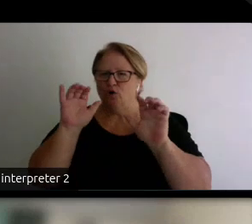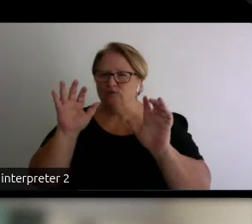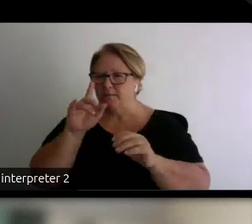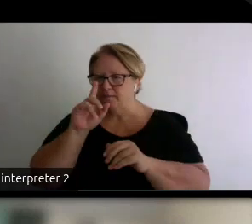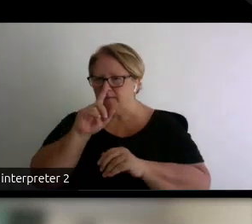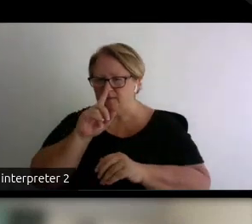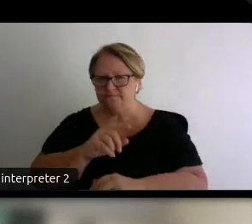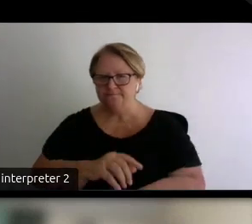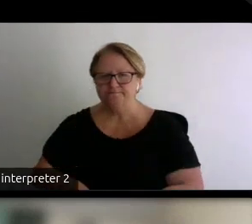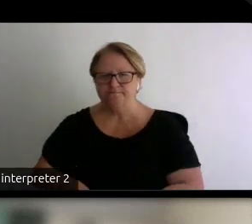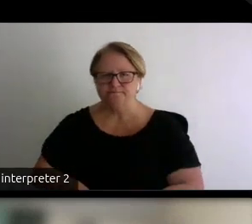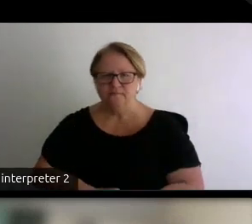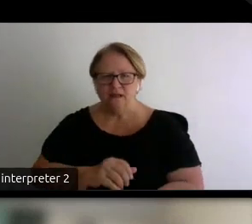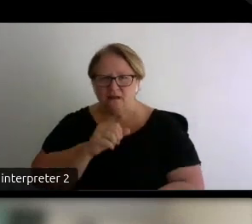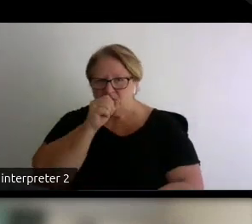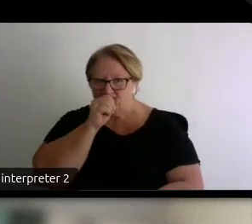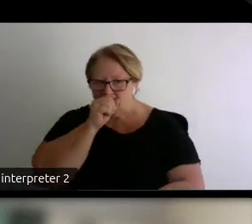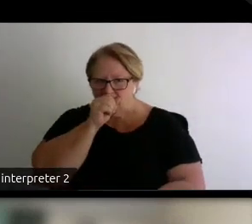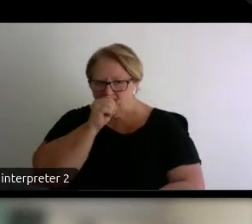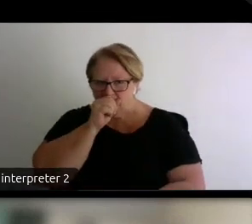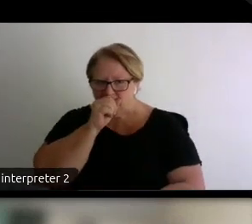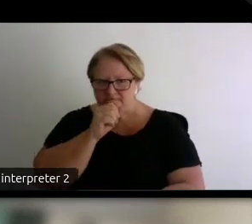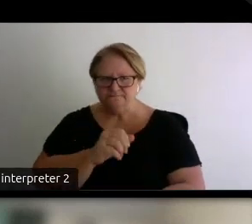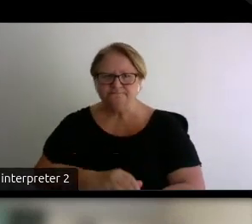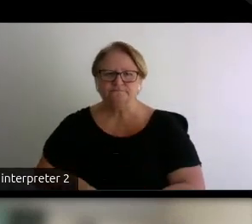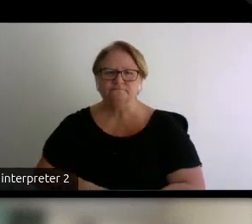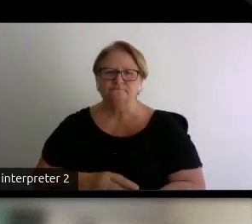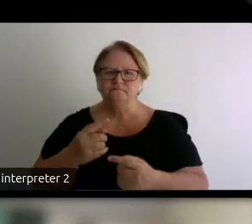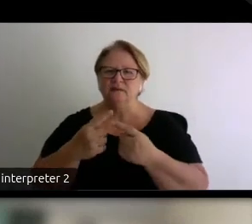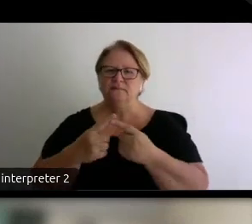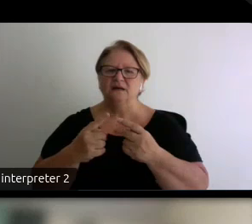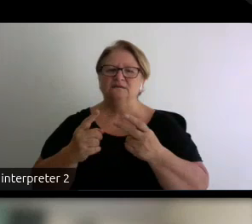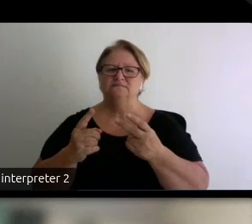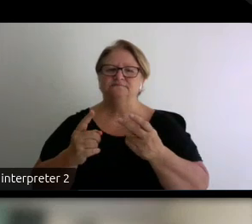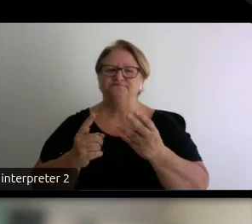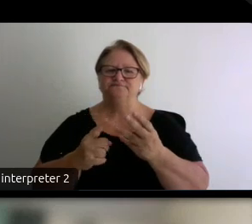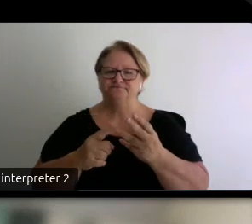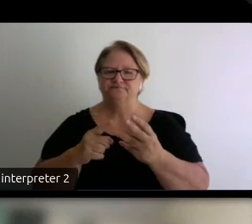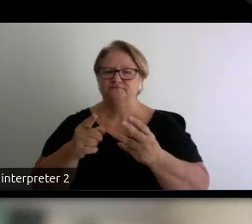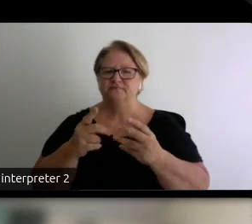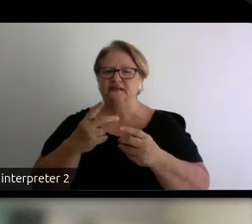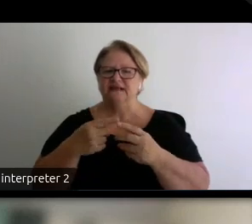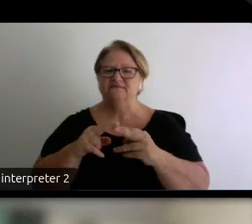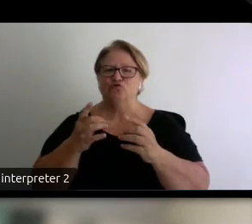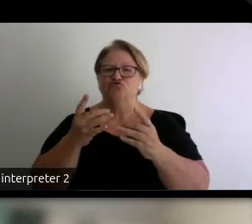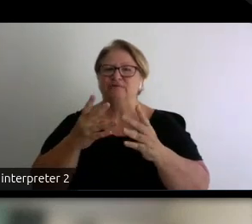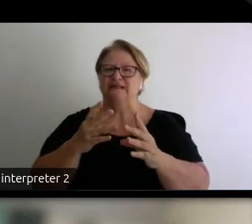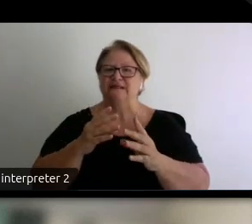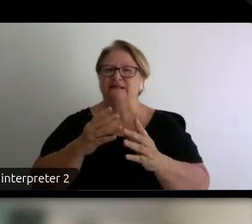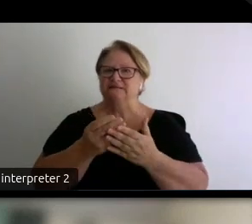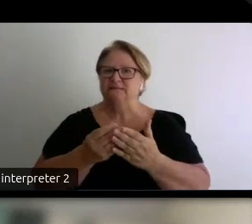information and there is a separate line there for questions about an existing legal aid application.